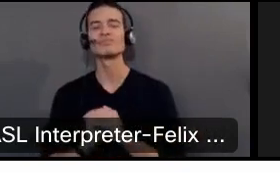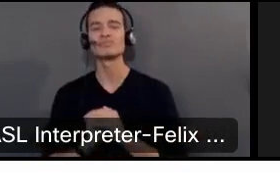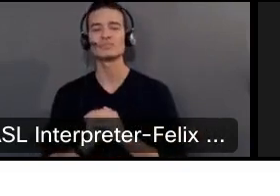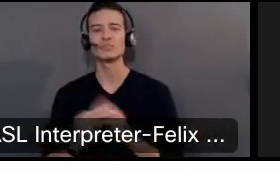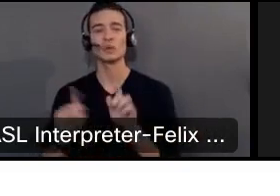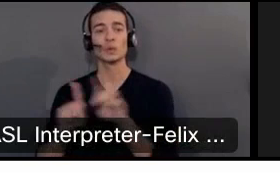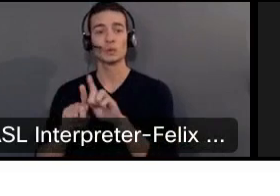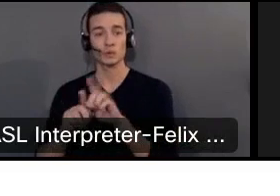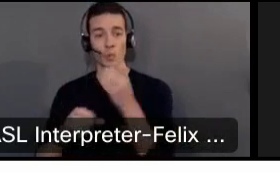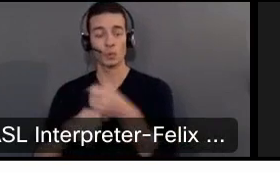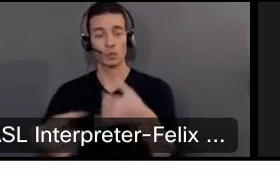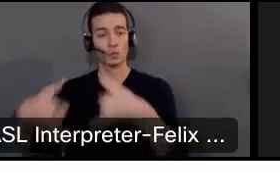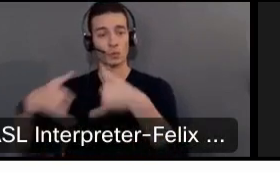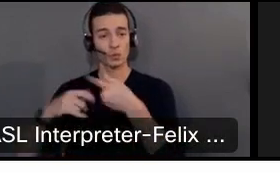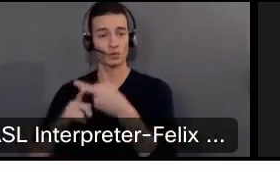Heart, feel your goal plus target.